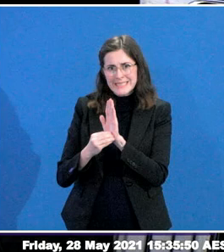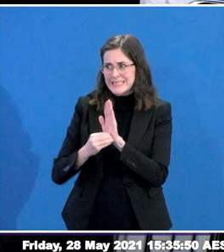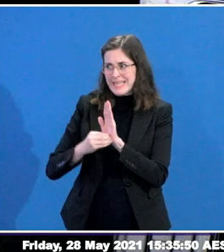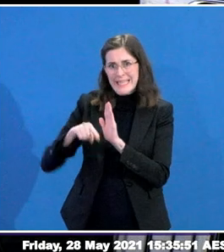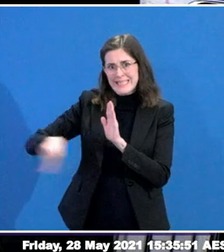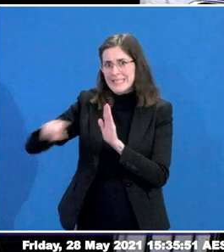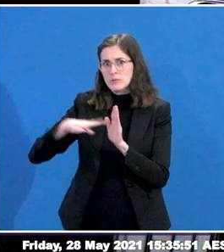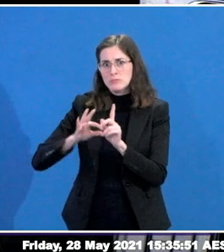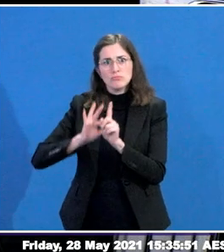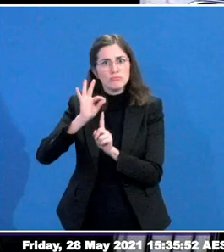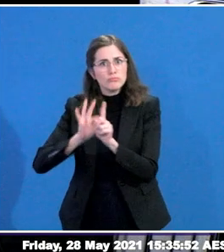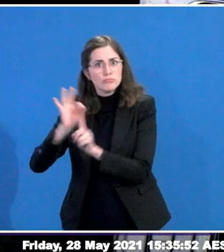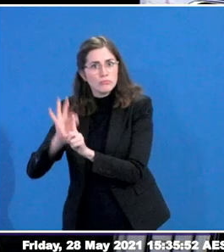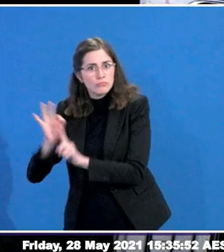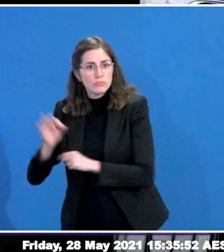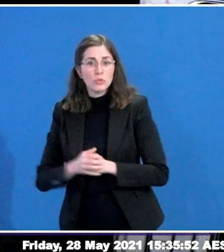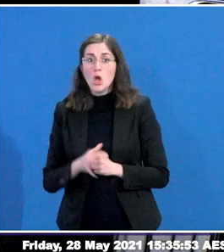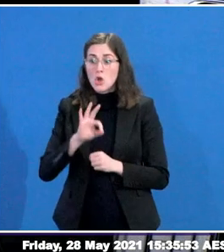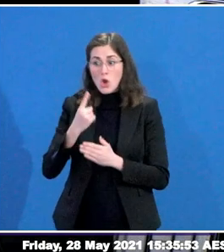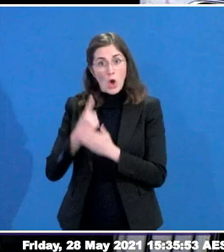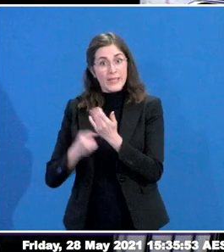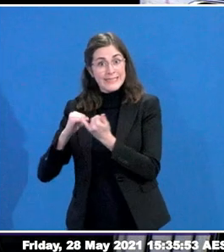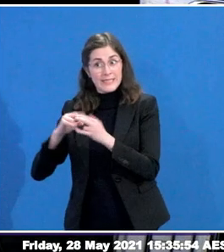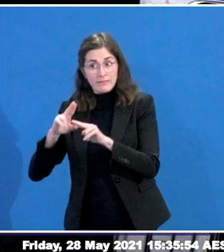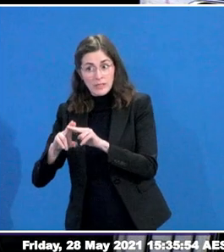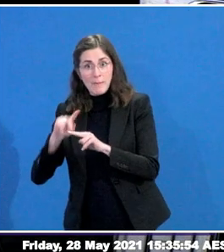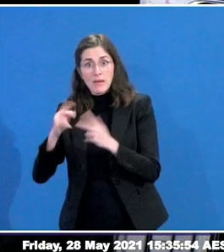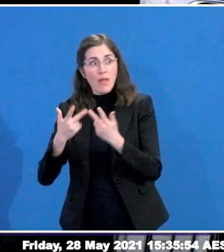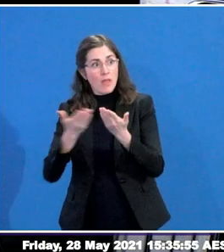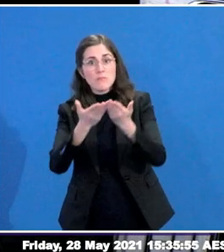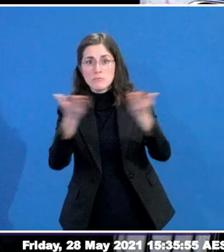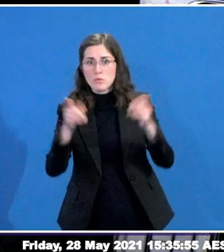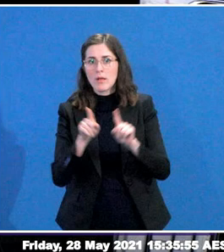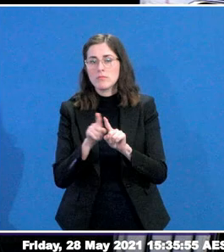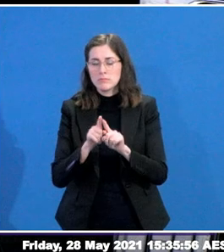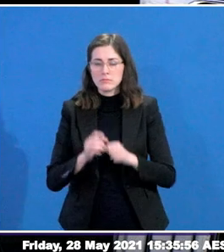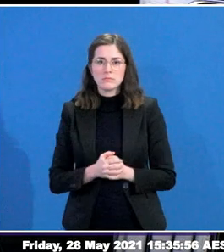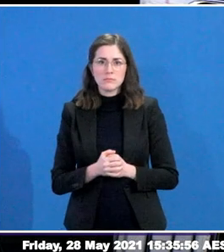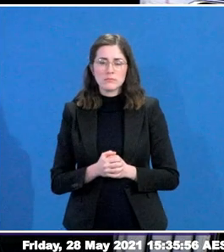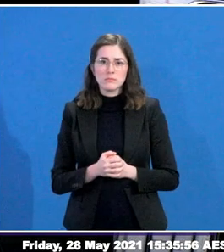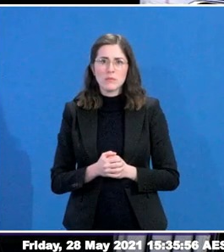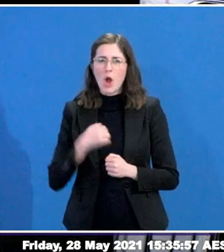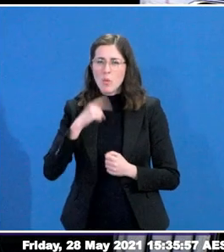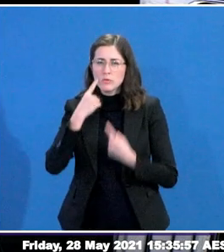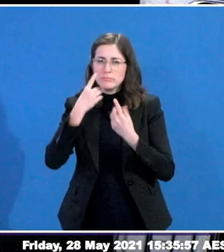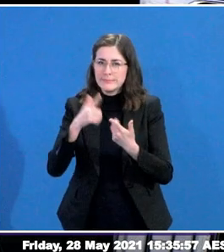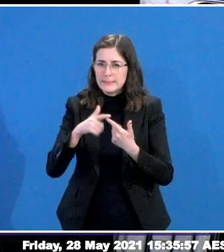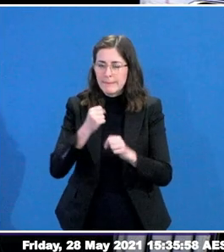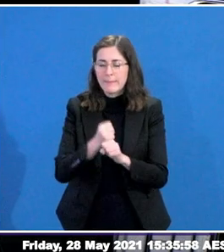both by parties represented at this hearing and the Royal Commission. I mention two such matters as illustrations.